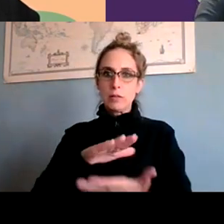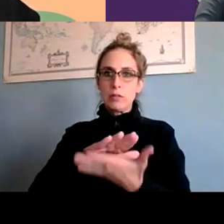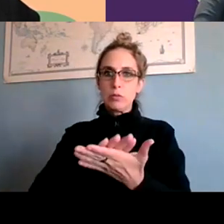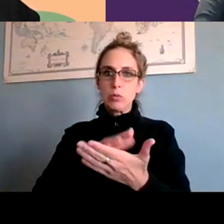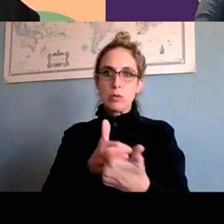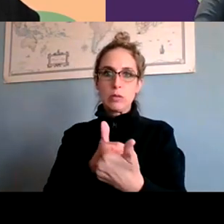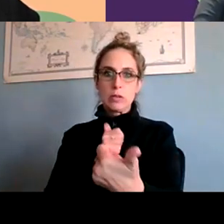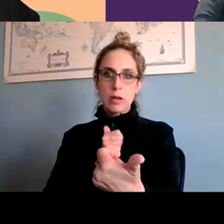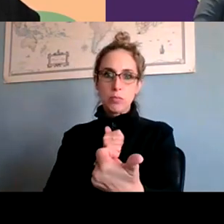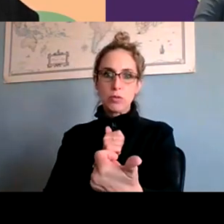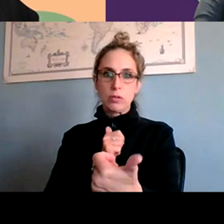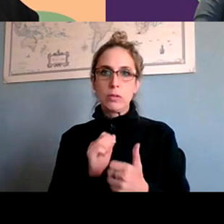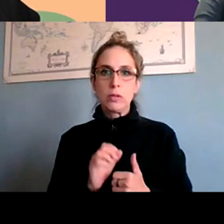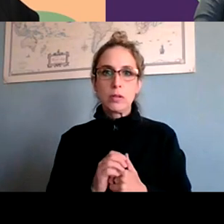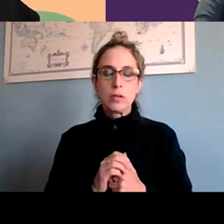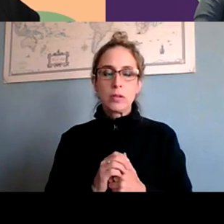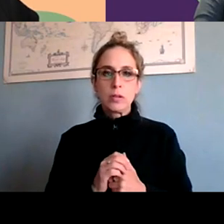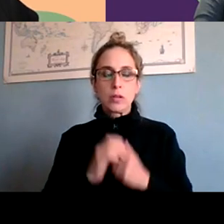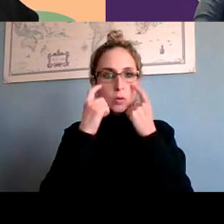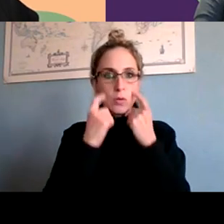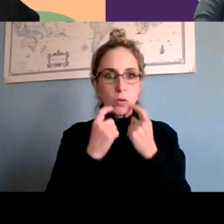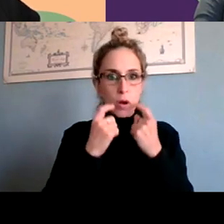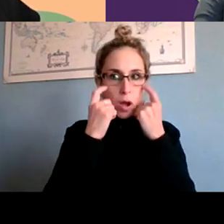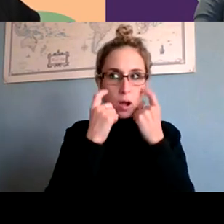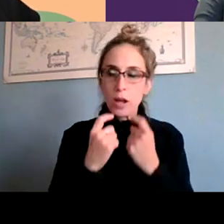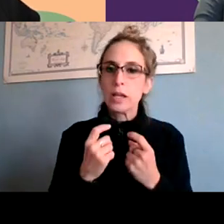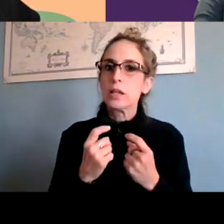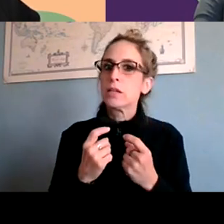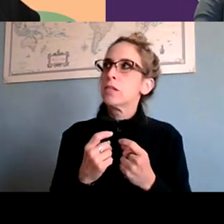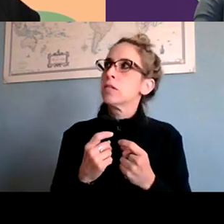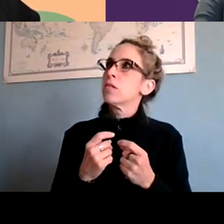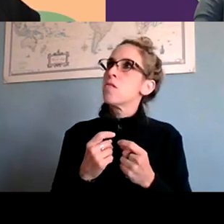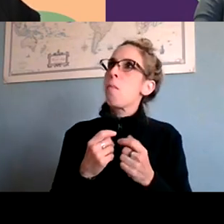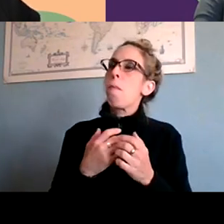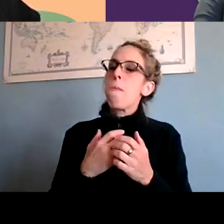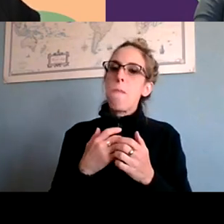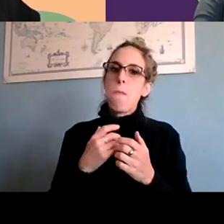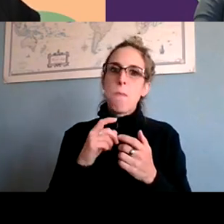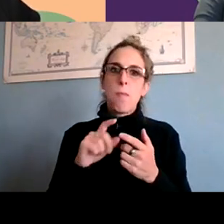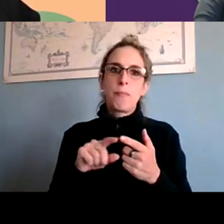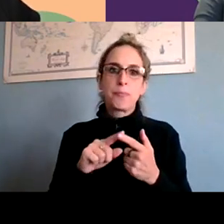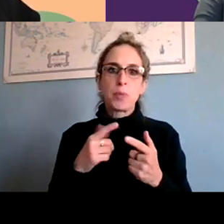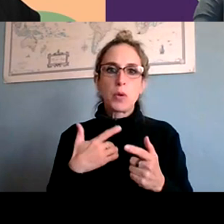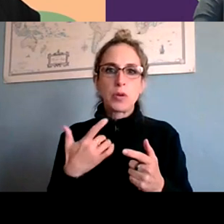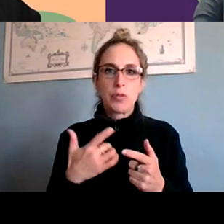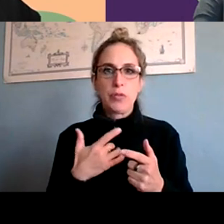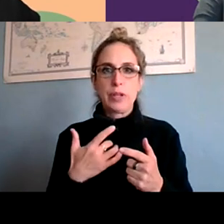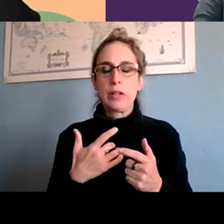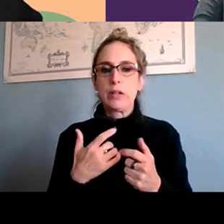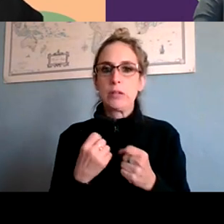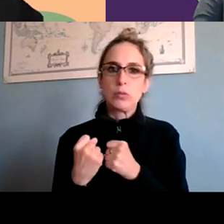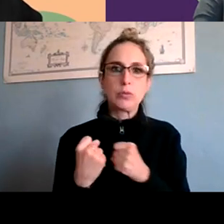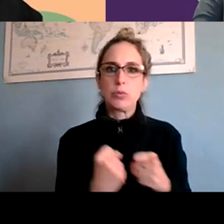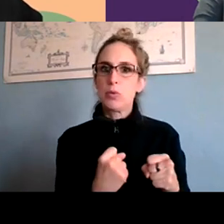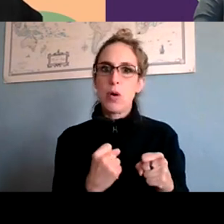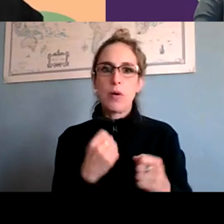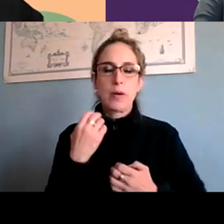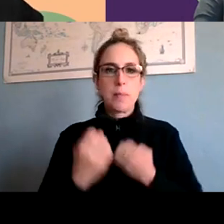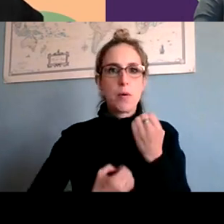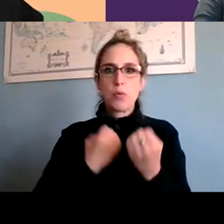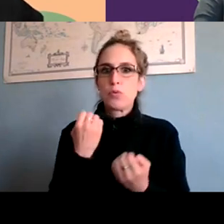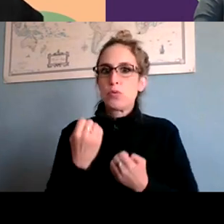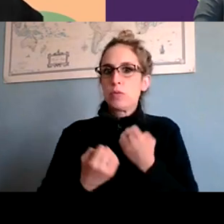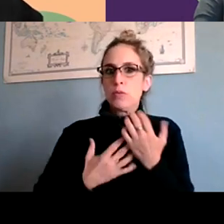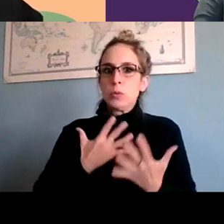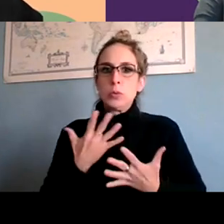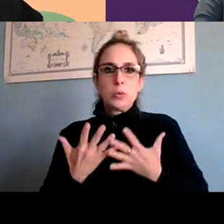Aurora Chang: it's you know when when you cry when you when you feel these intense emotions that is a place of truth.